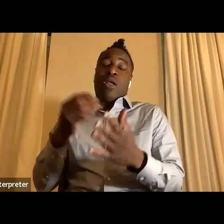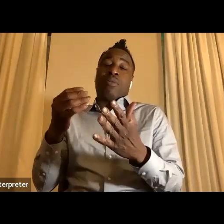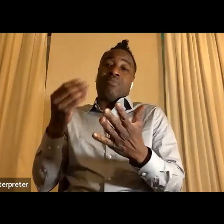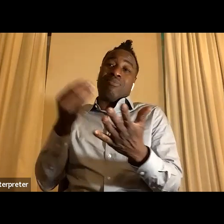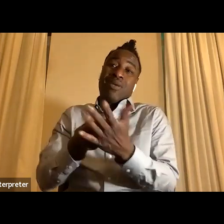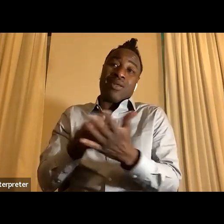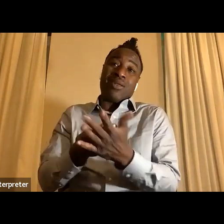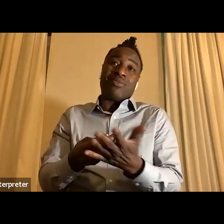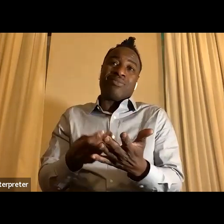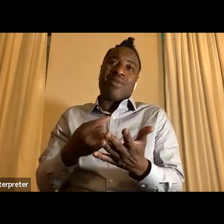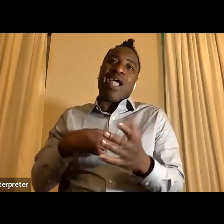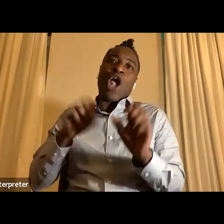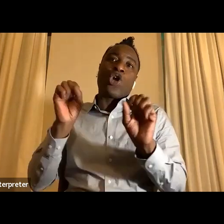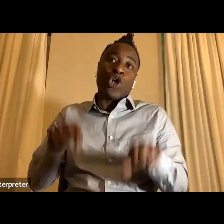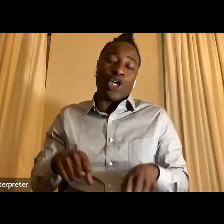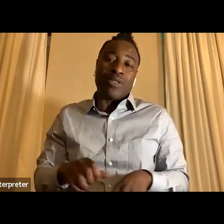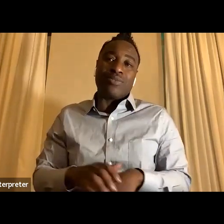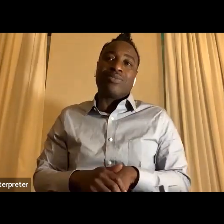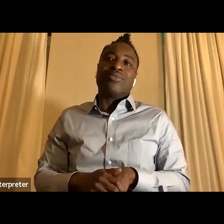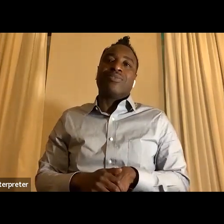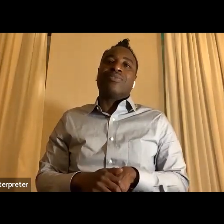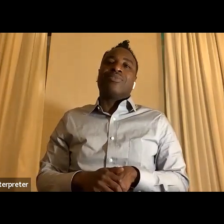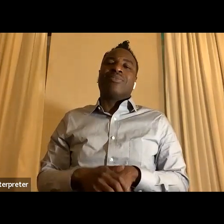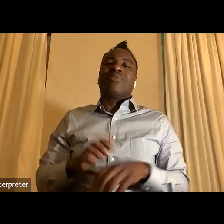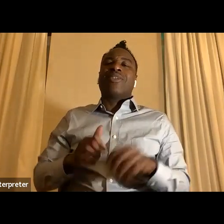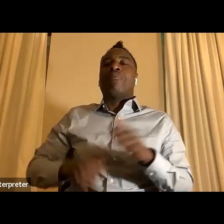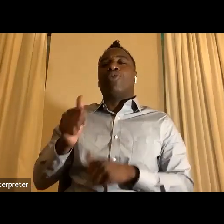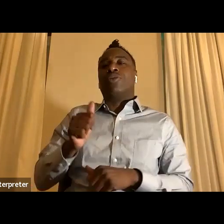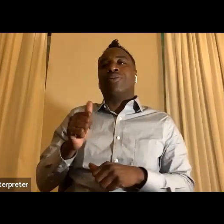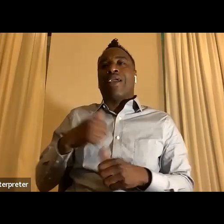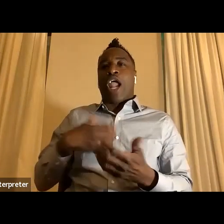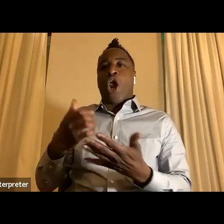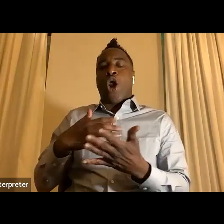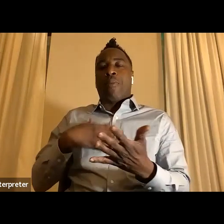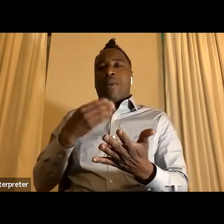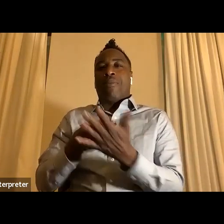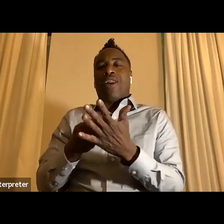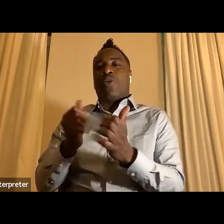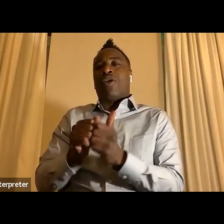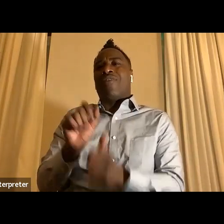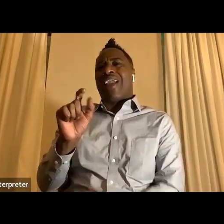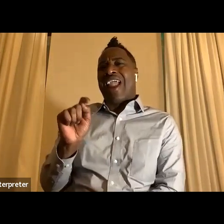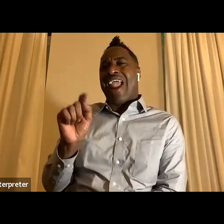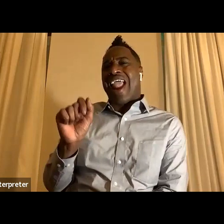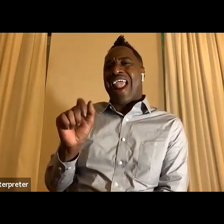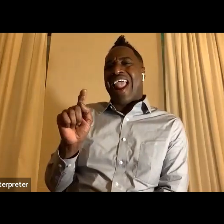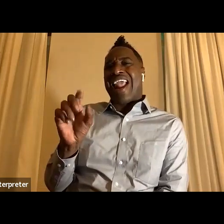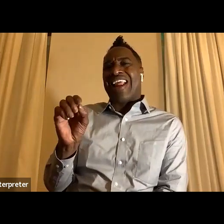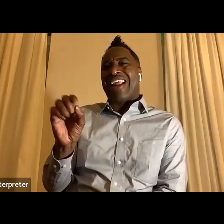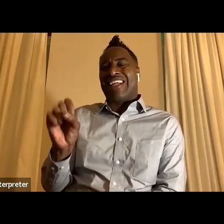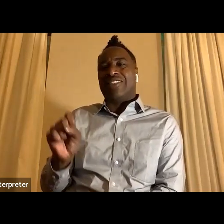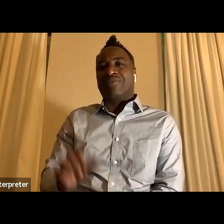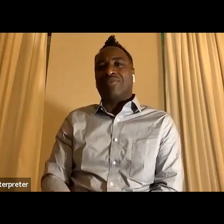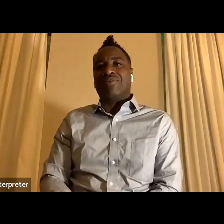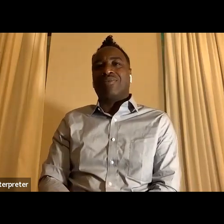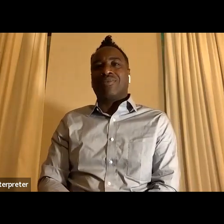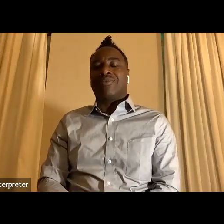I could, but yeah, so mostly the tattoos. Not the full time, but also most of the time